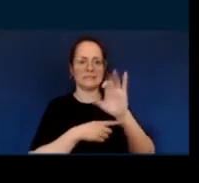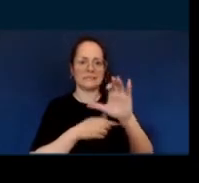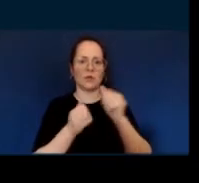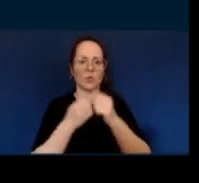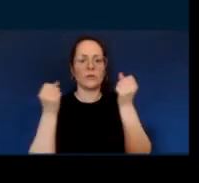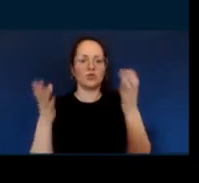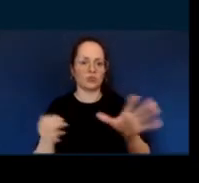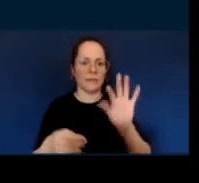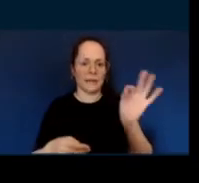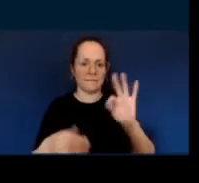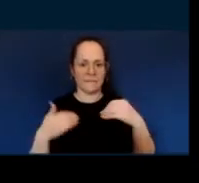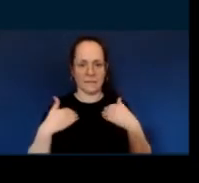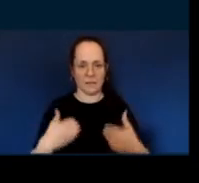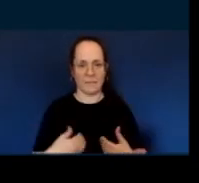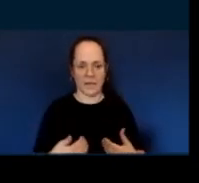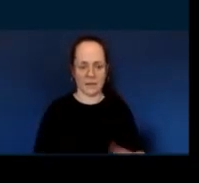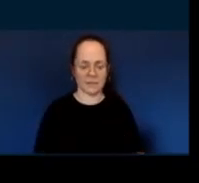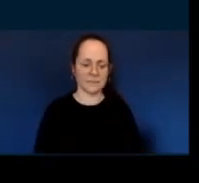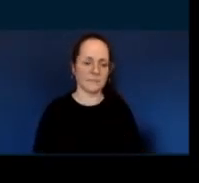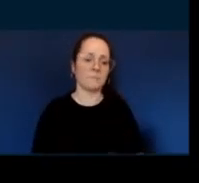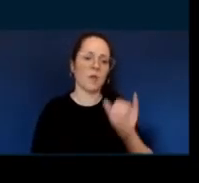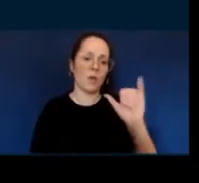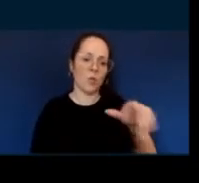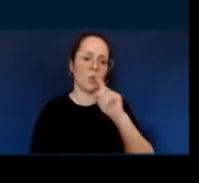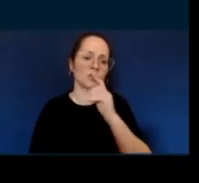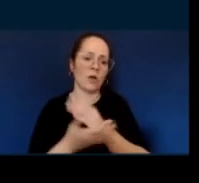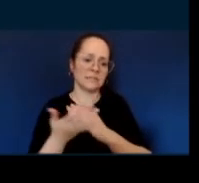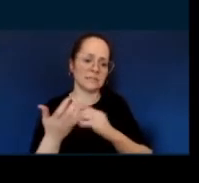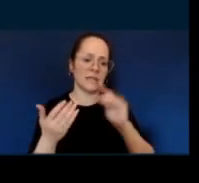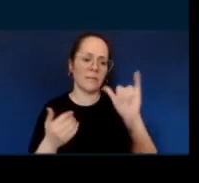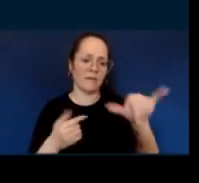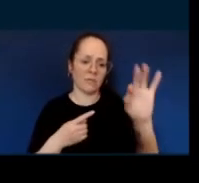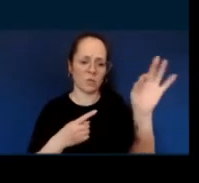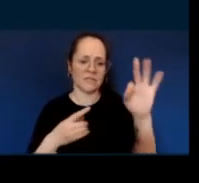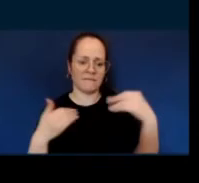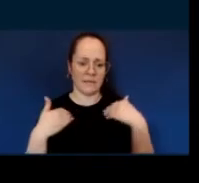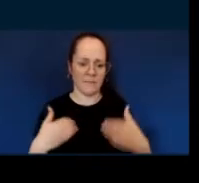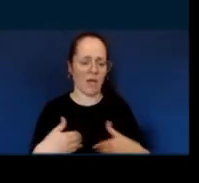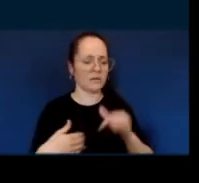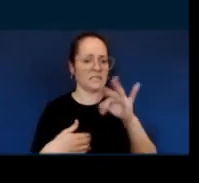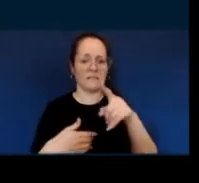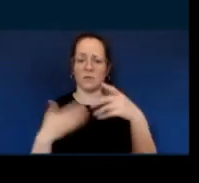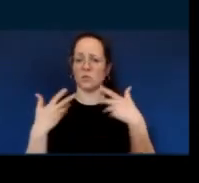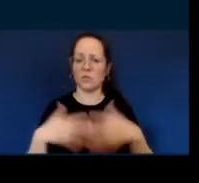THIS IS SOME OF HIS FEMALE BODIES IF YOU DID NOT WANT TO,A PEER VOYEURISTICKISTIC HE